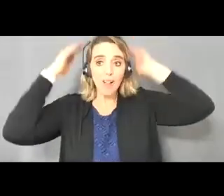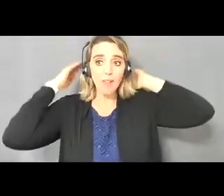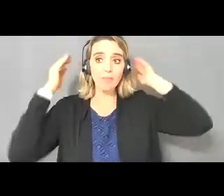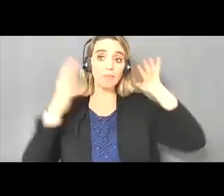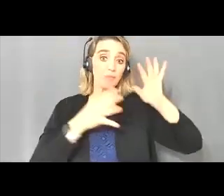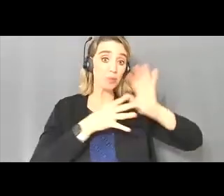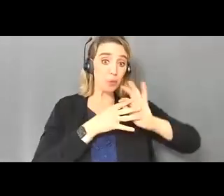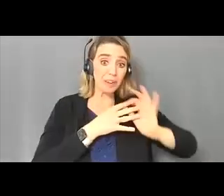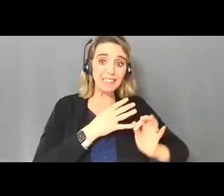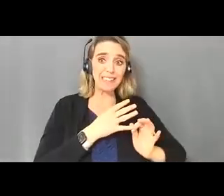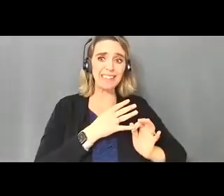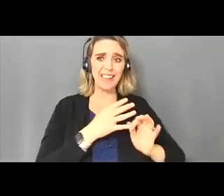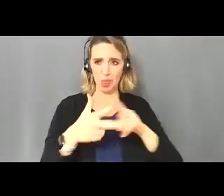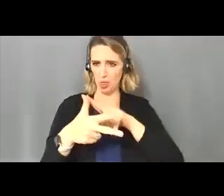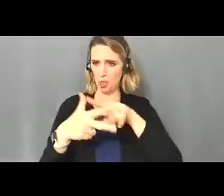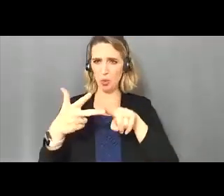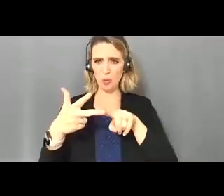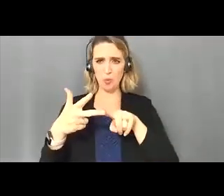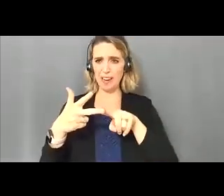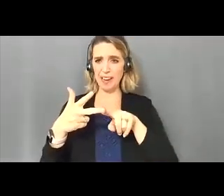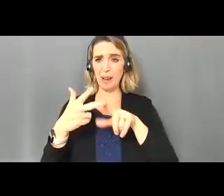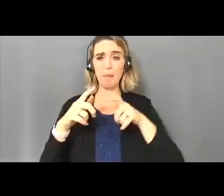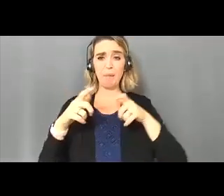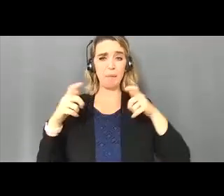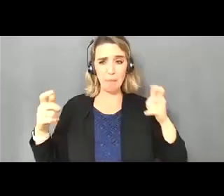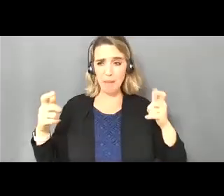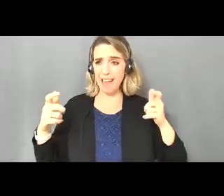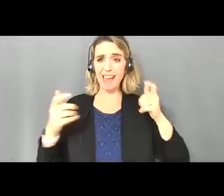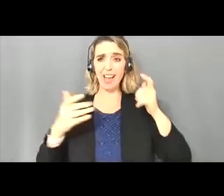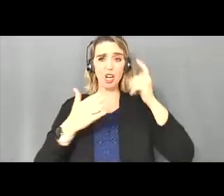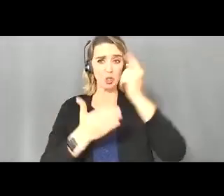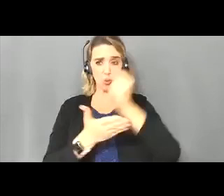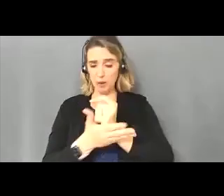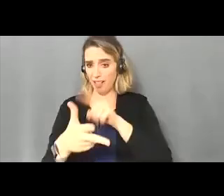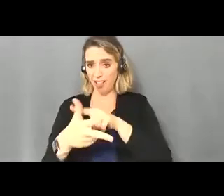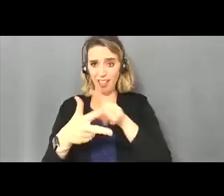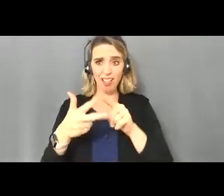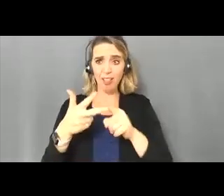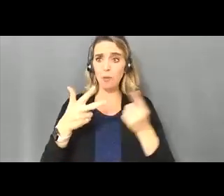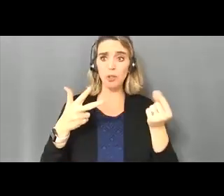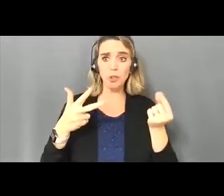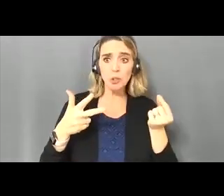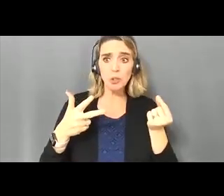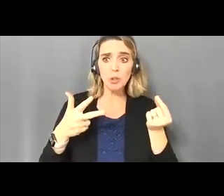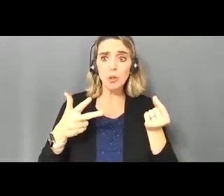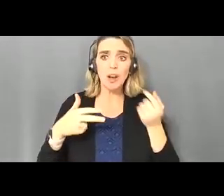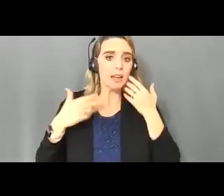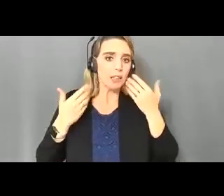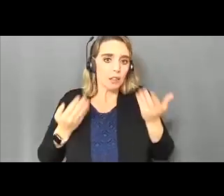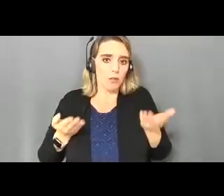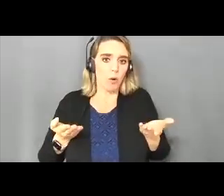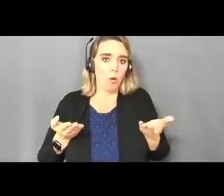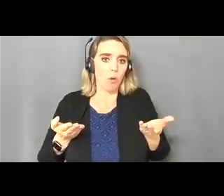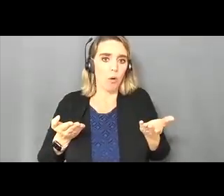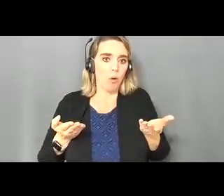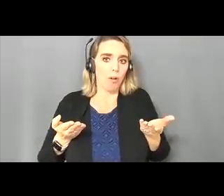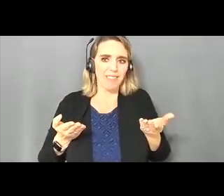She had three different big pieces of treatment to consider and she wasn't understanding what this all meant,